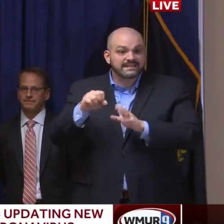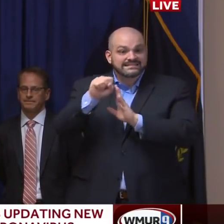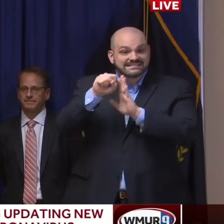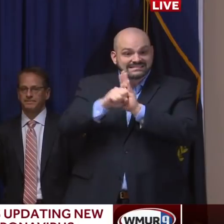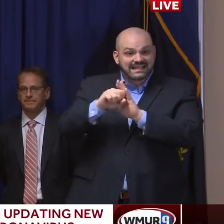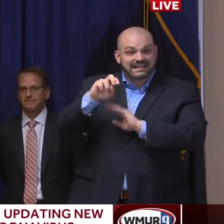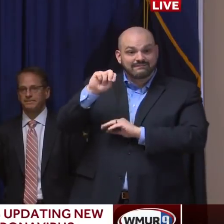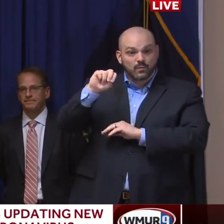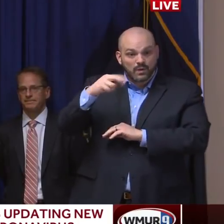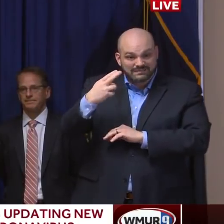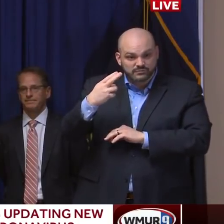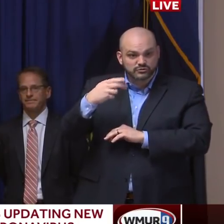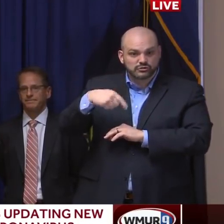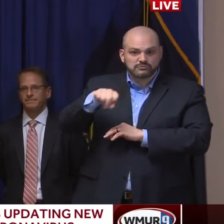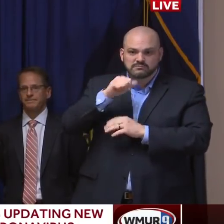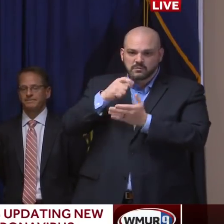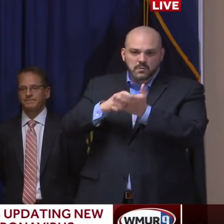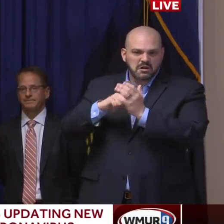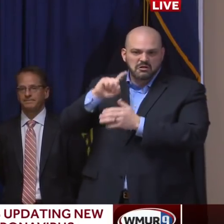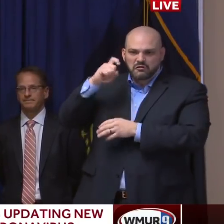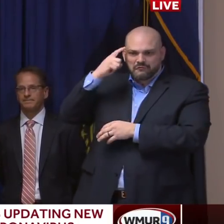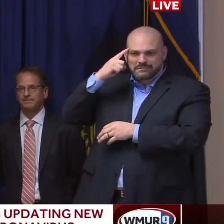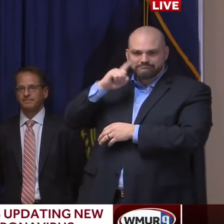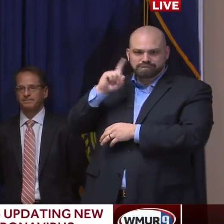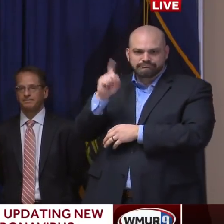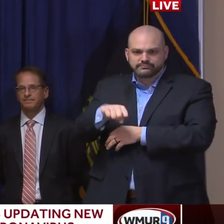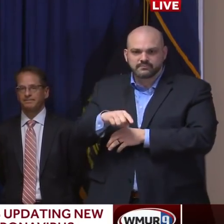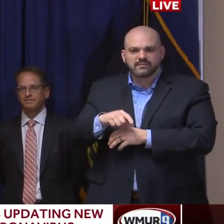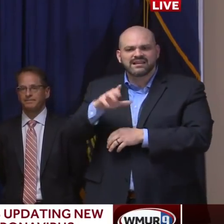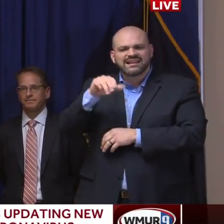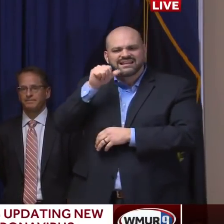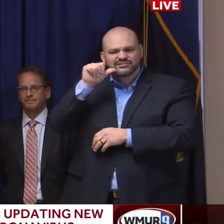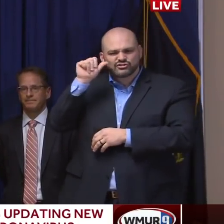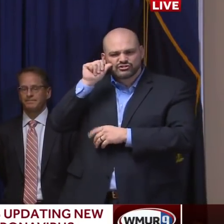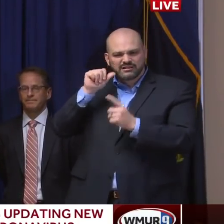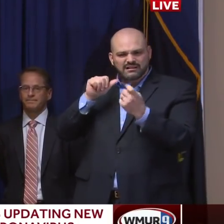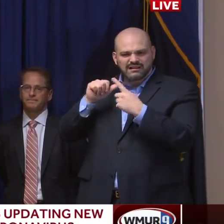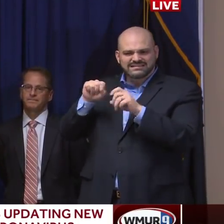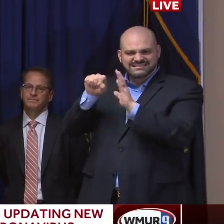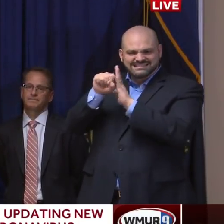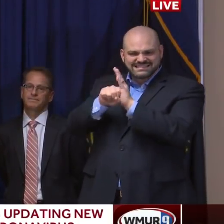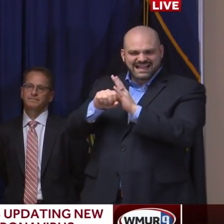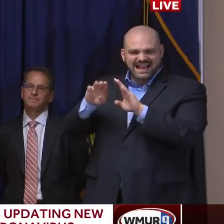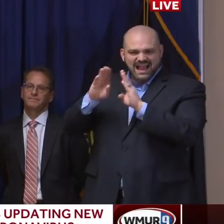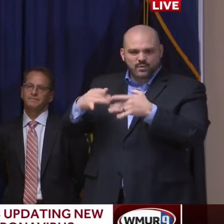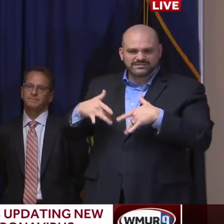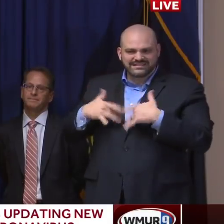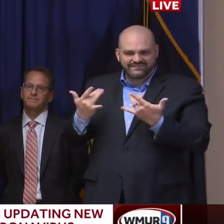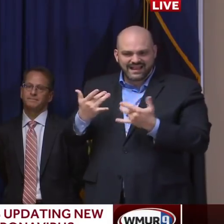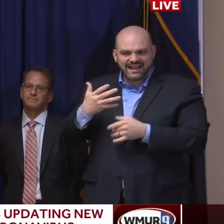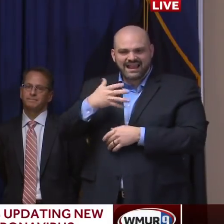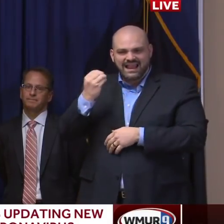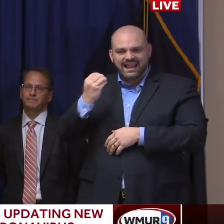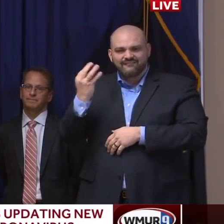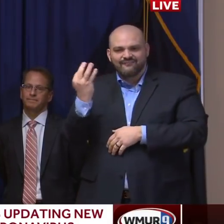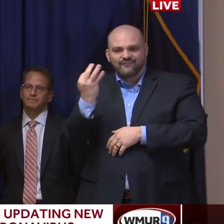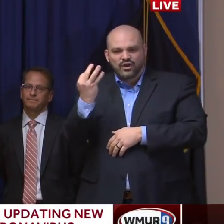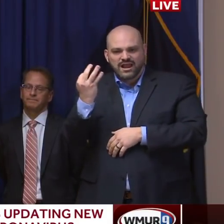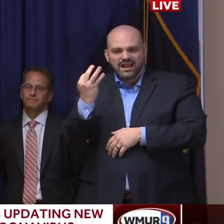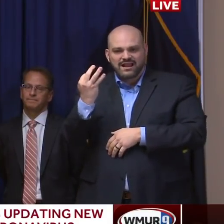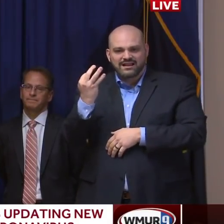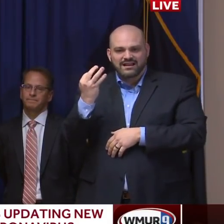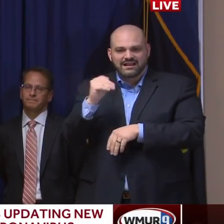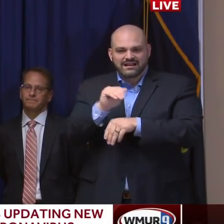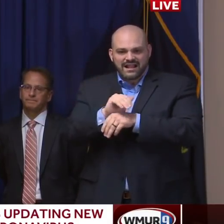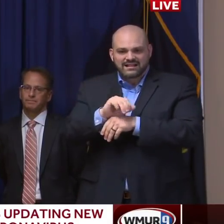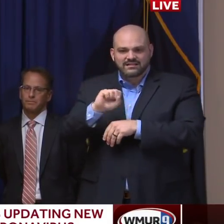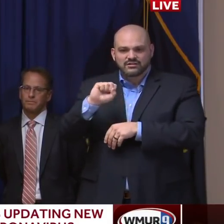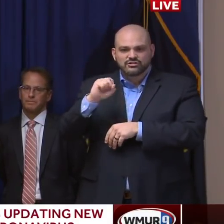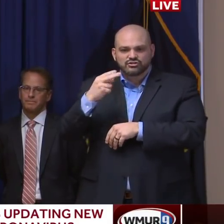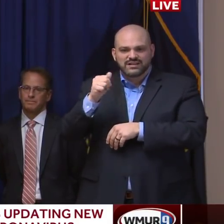THAT IS A CREDIT TO THE PEOPLE OF THE STATE OF NEW HAMPSHIRE THAT WE ARE NOT IN A POSITION THAT WOULD REQUIRE A GOVERNMENT MANDATE.